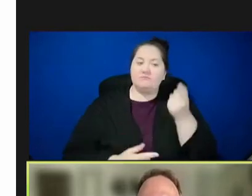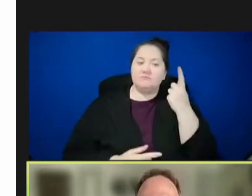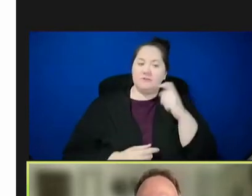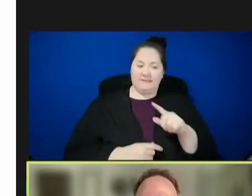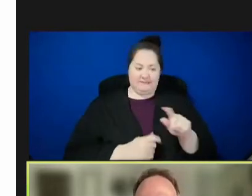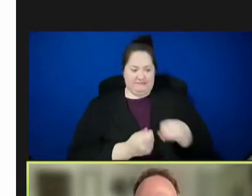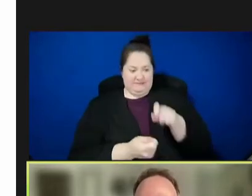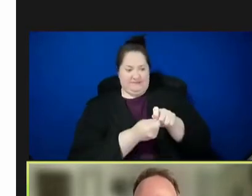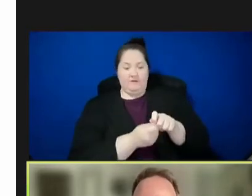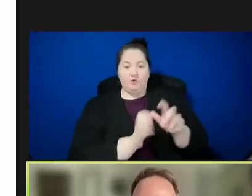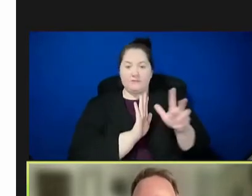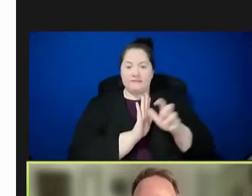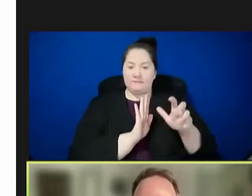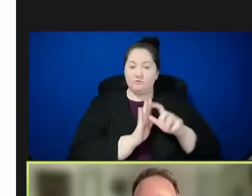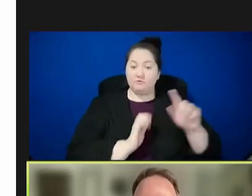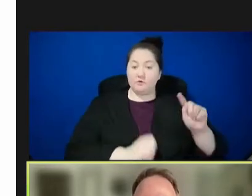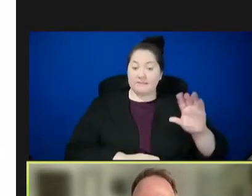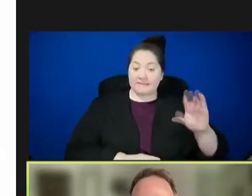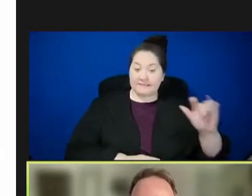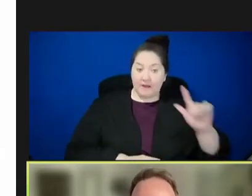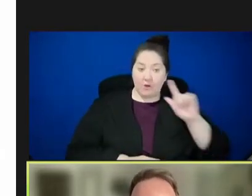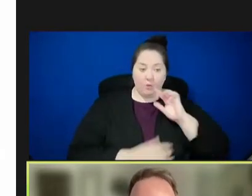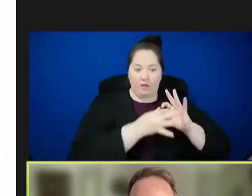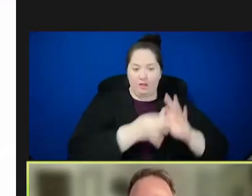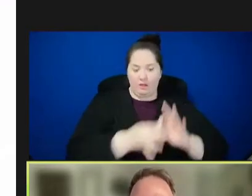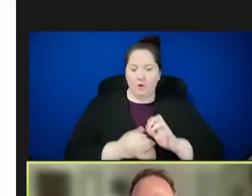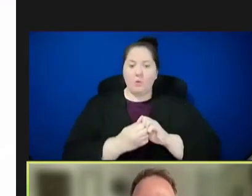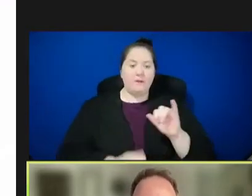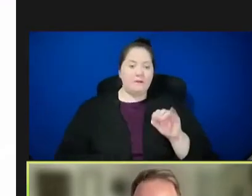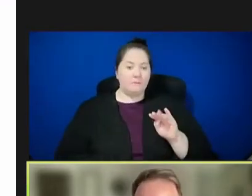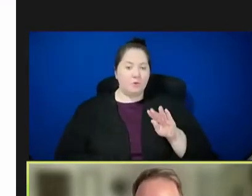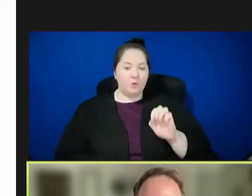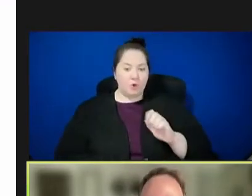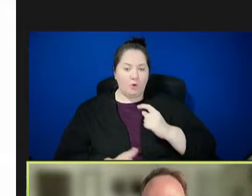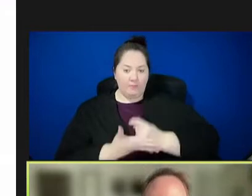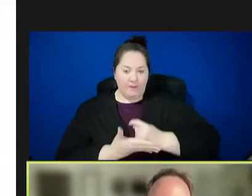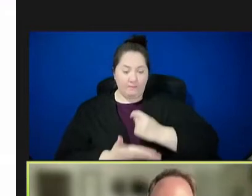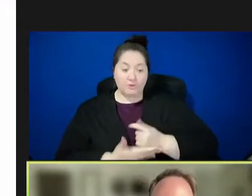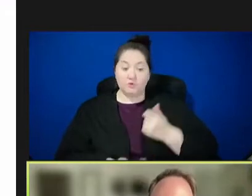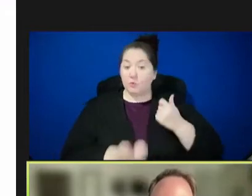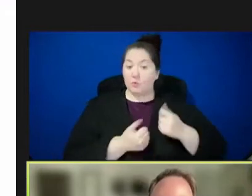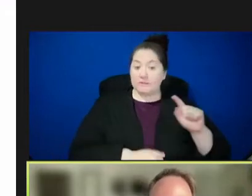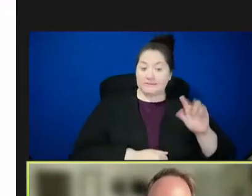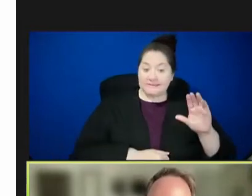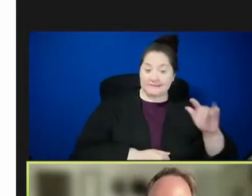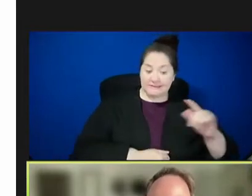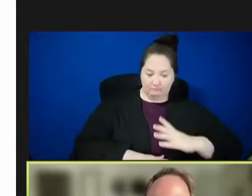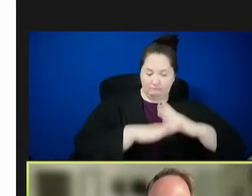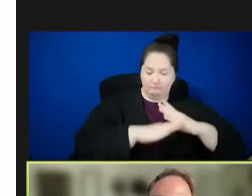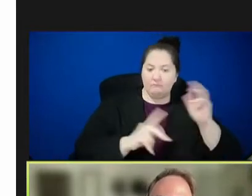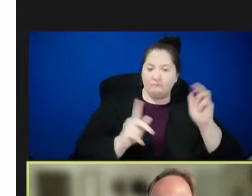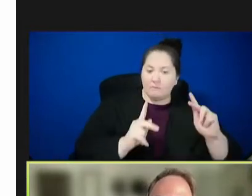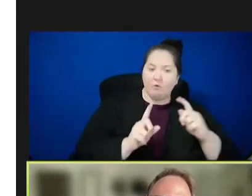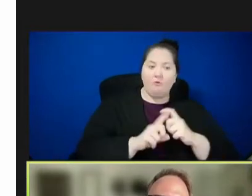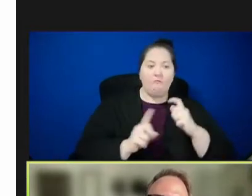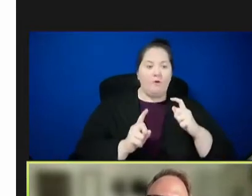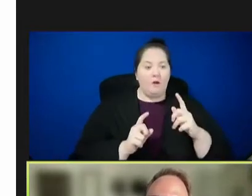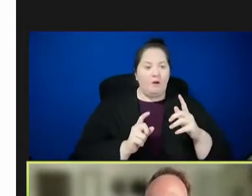with response for immunotherapy. So, which T-cell receptors protected people from or